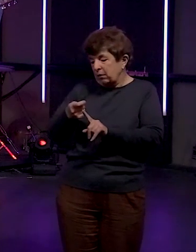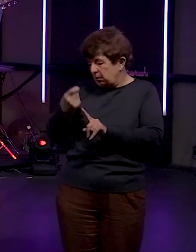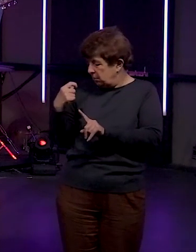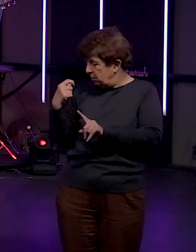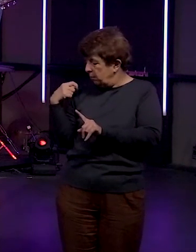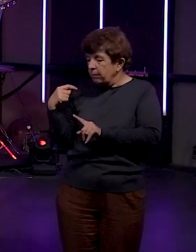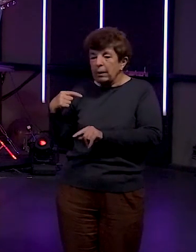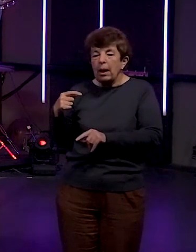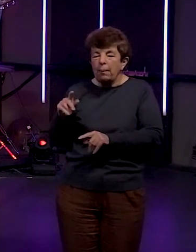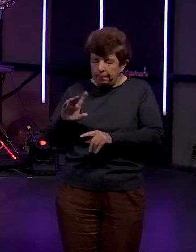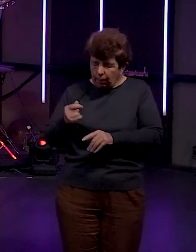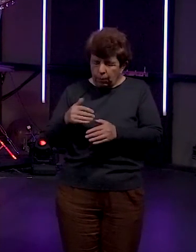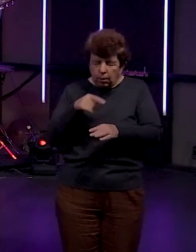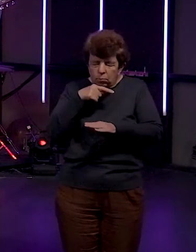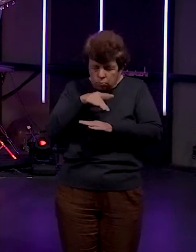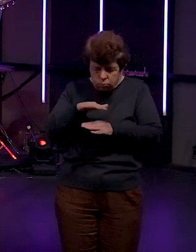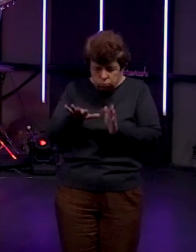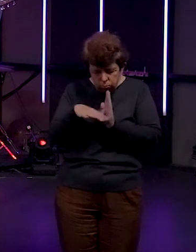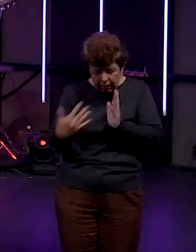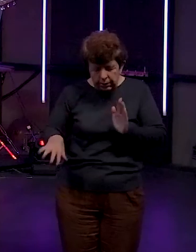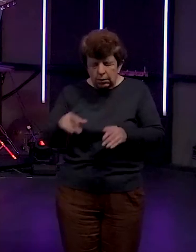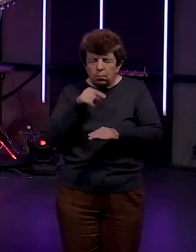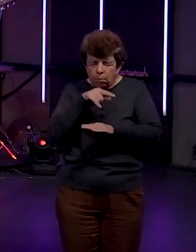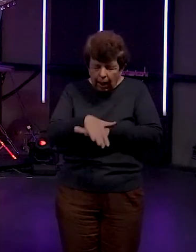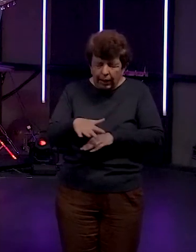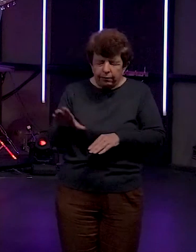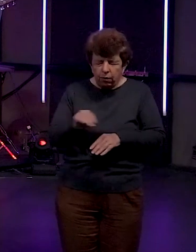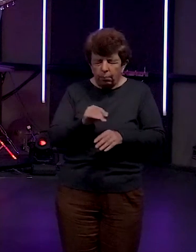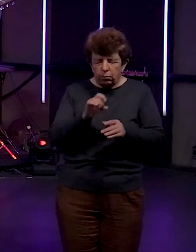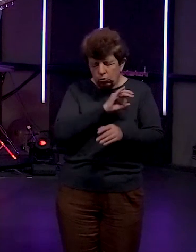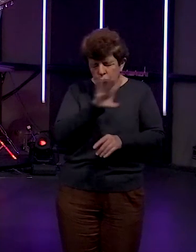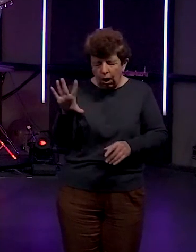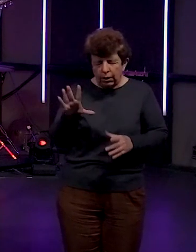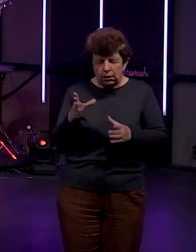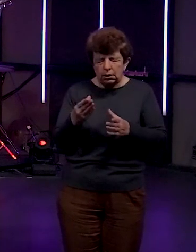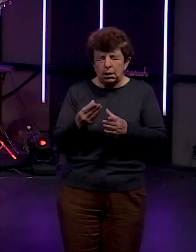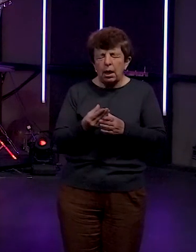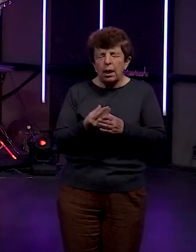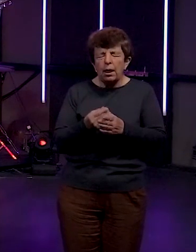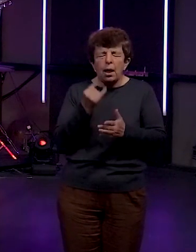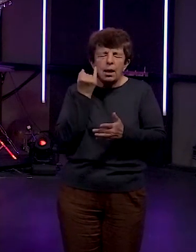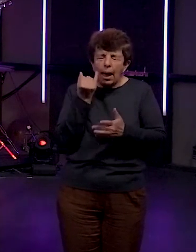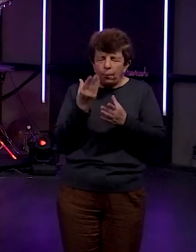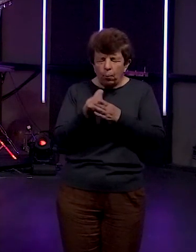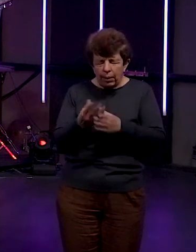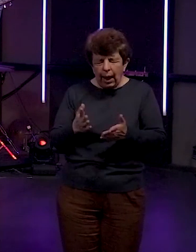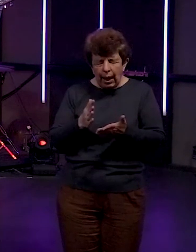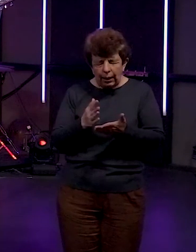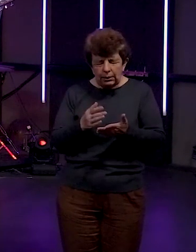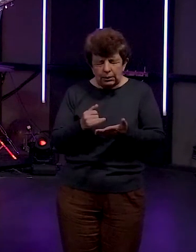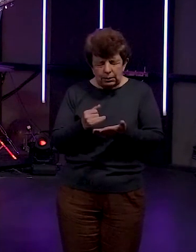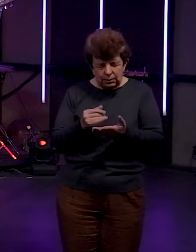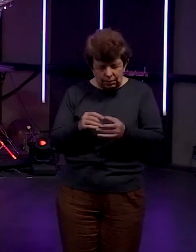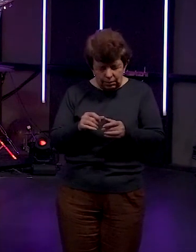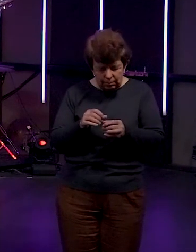precious blood of Christ, a lamb without blemish or defect. He was chosen before